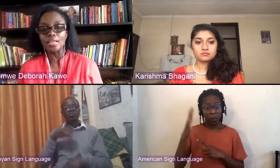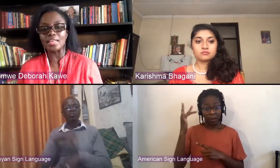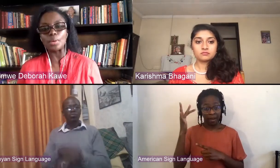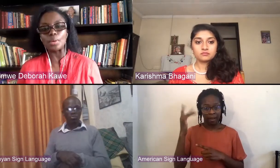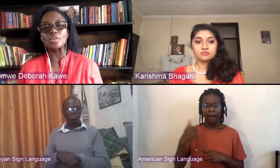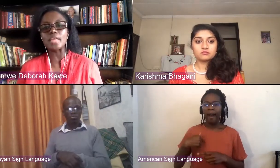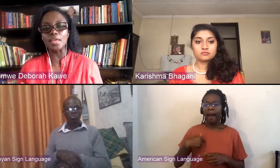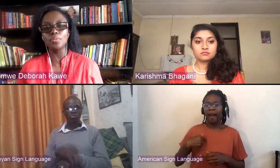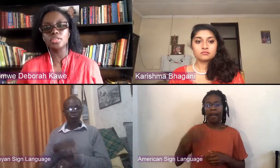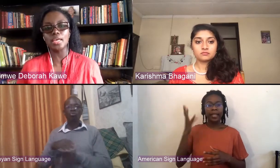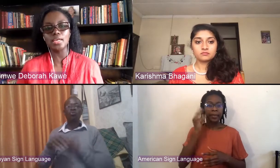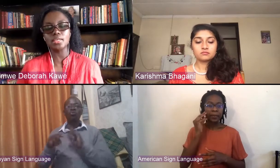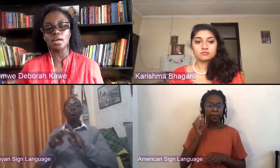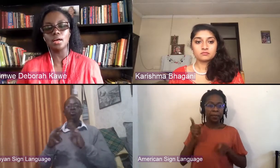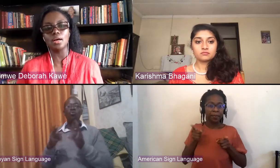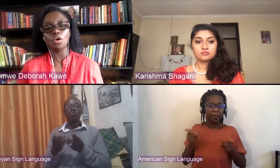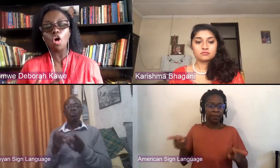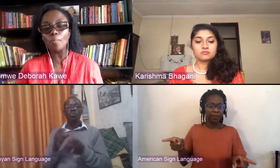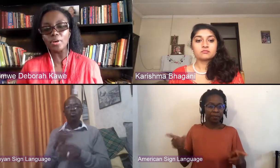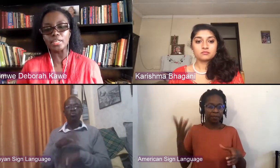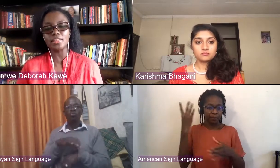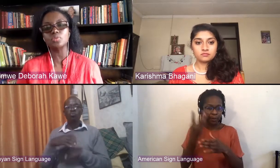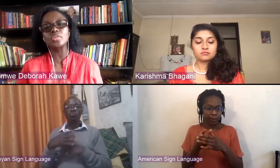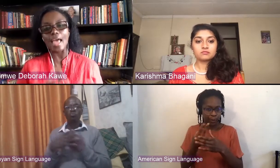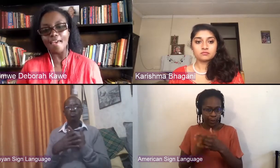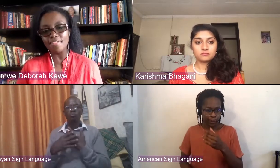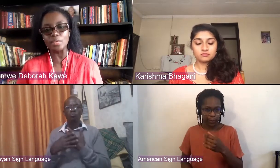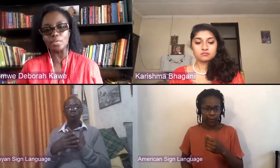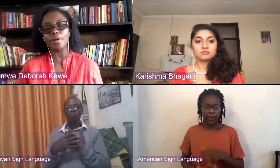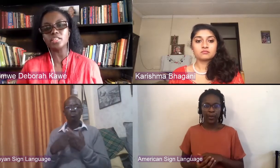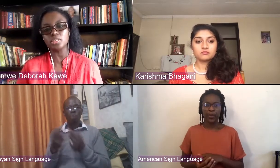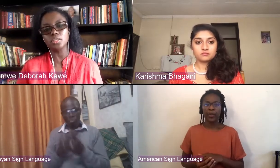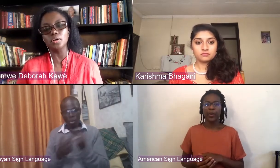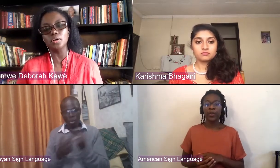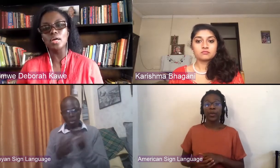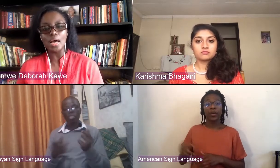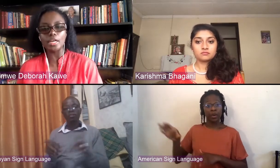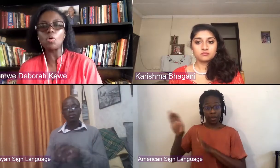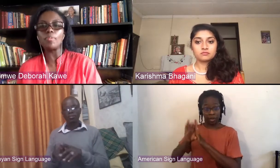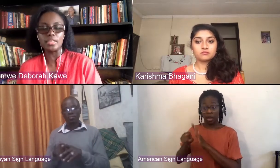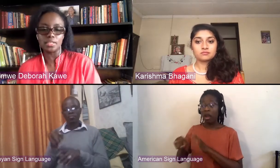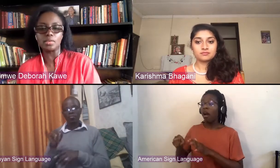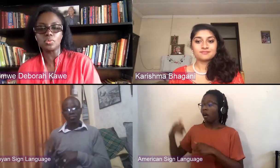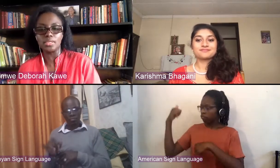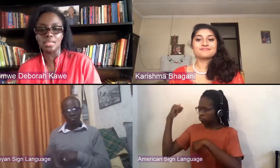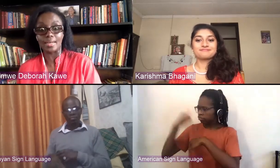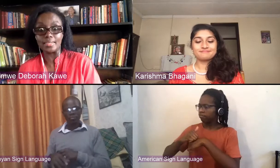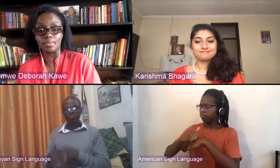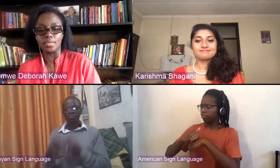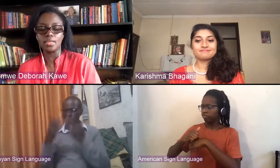that I was able to get a component that was heavily practical and a component that was academic.